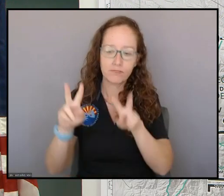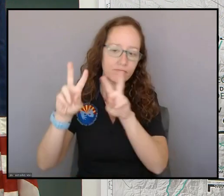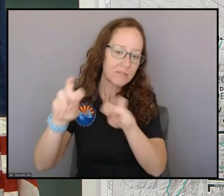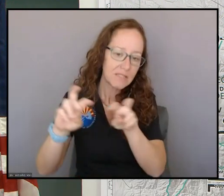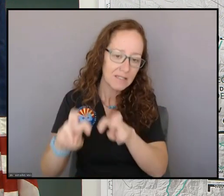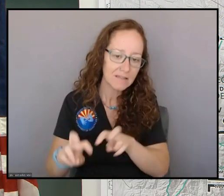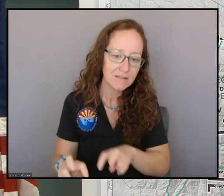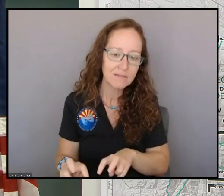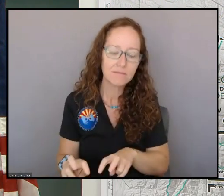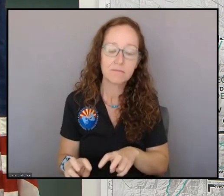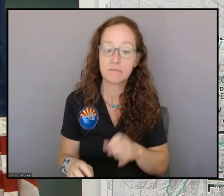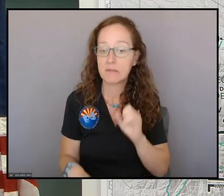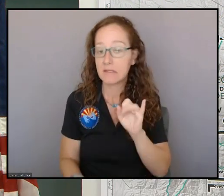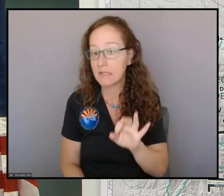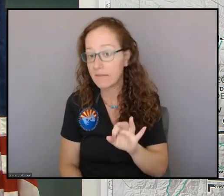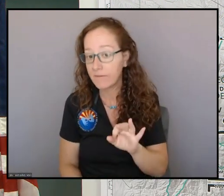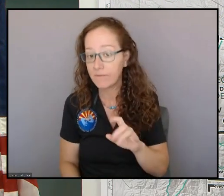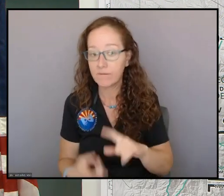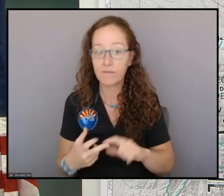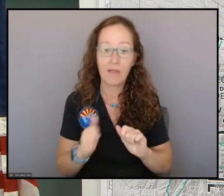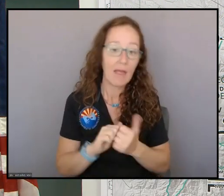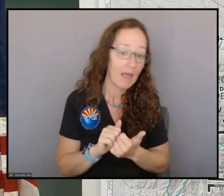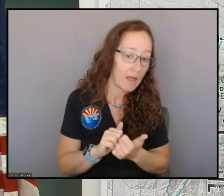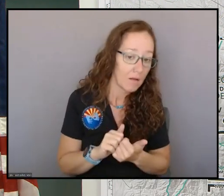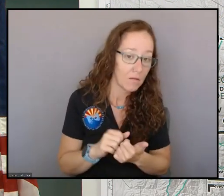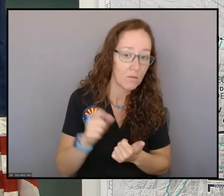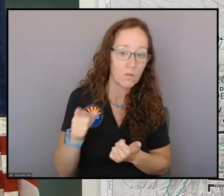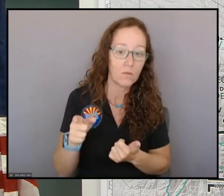not or how we can get folks back into their residences over